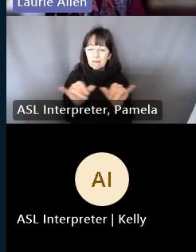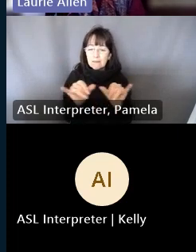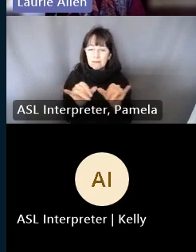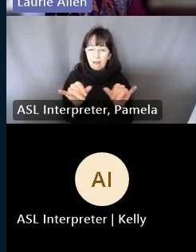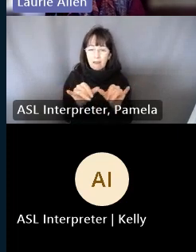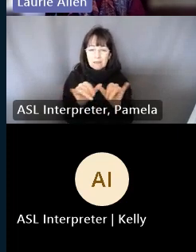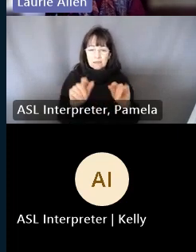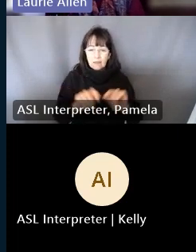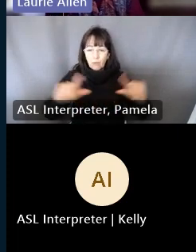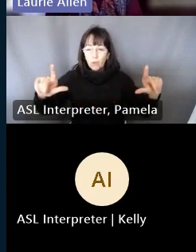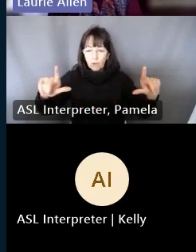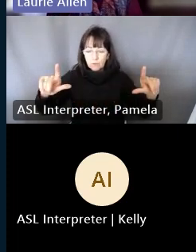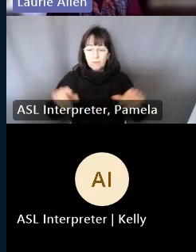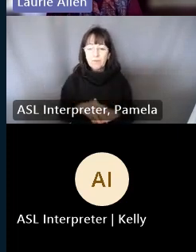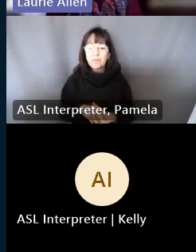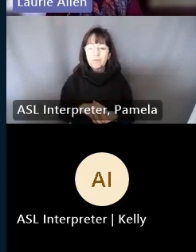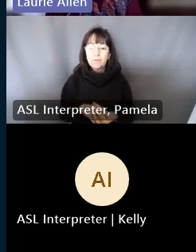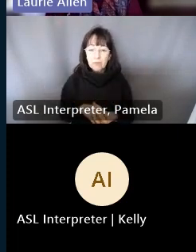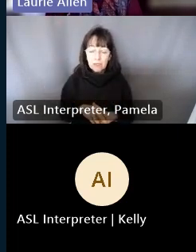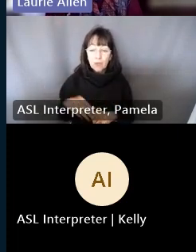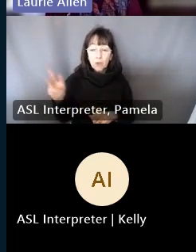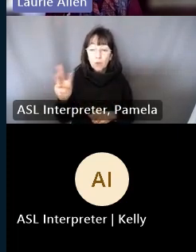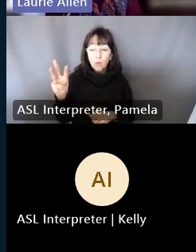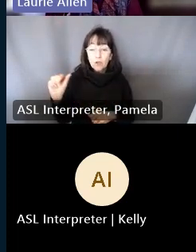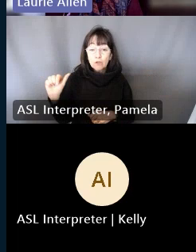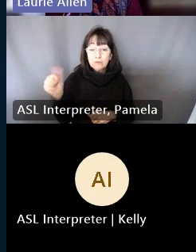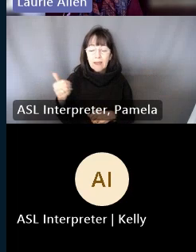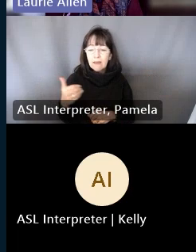In Windows 10, we have speech recognition, and this is a tool that I use every day.